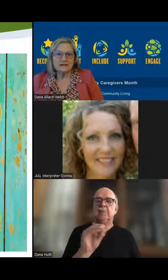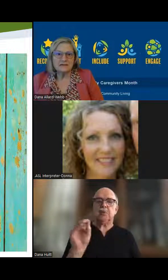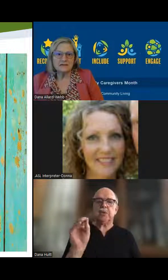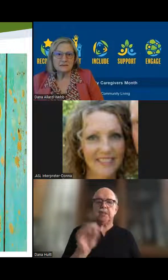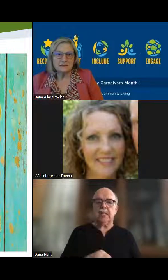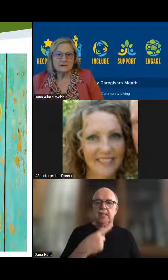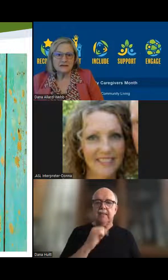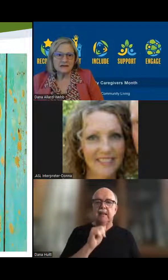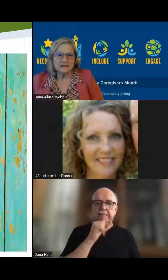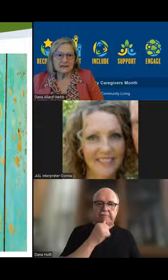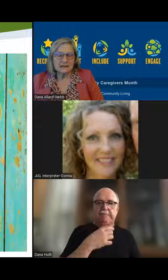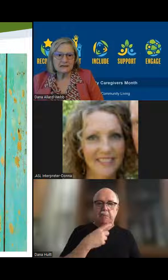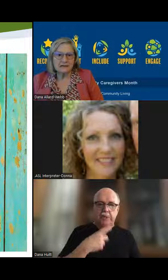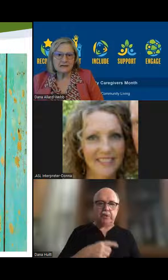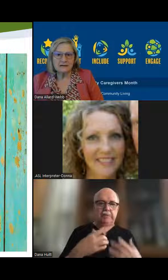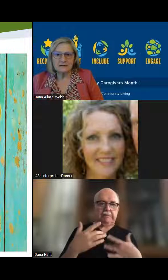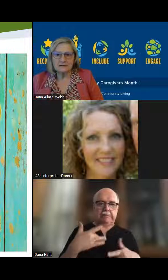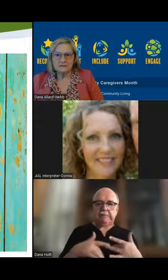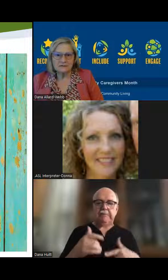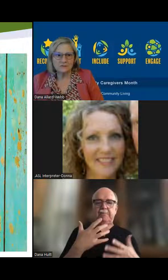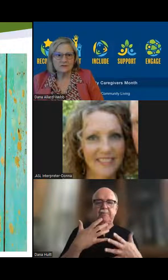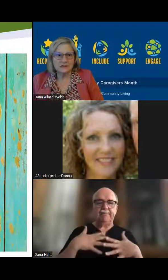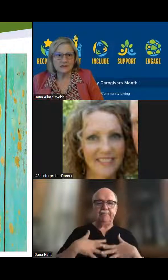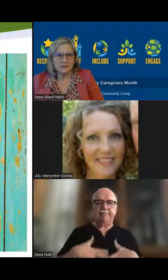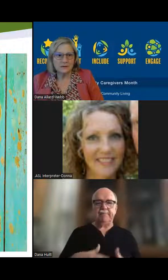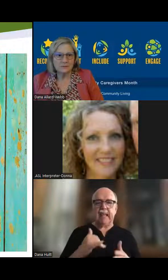. Communication, because a lot of supervisors may not know how to